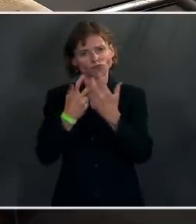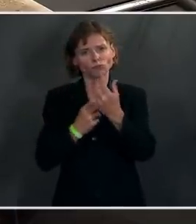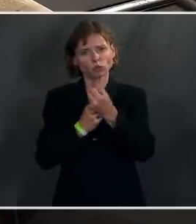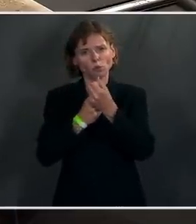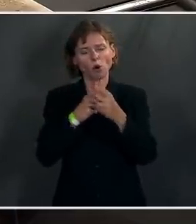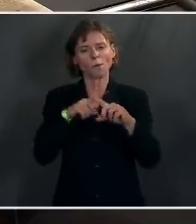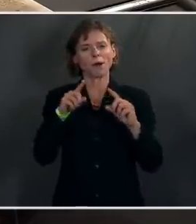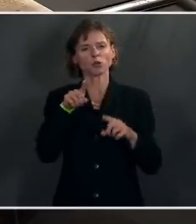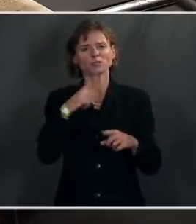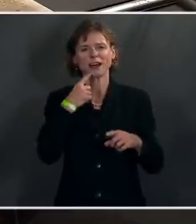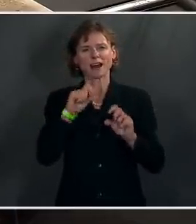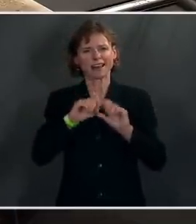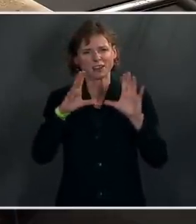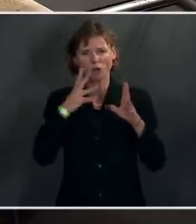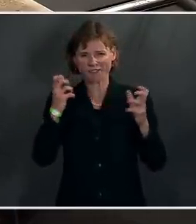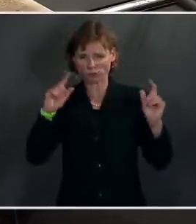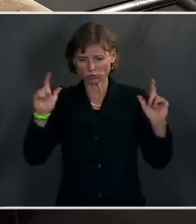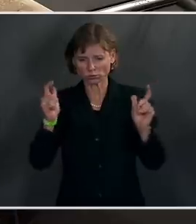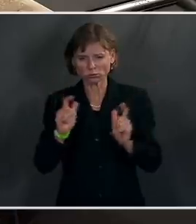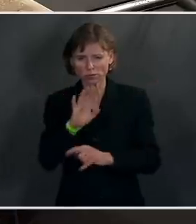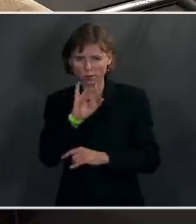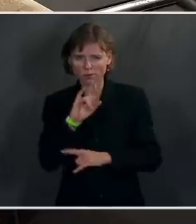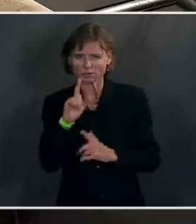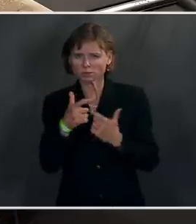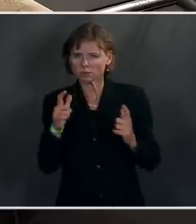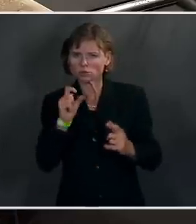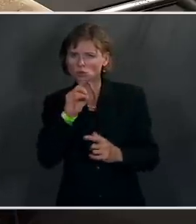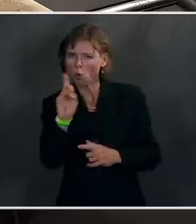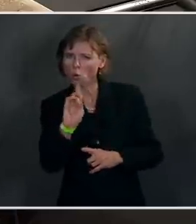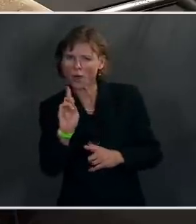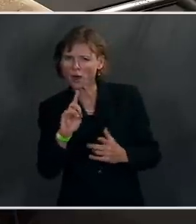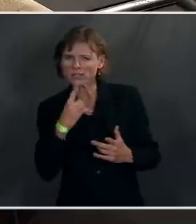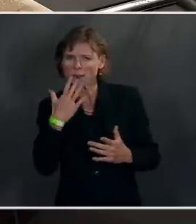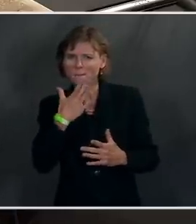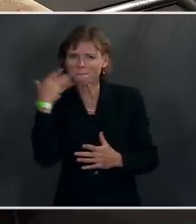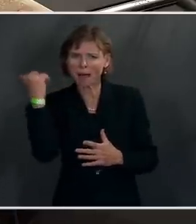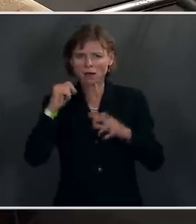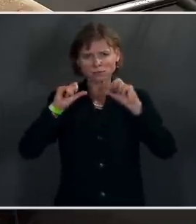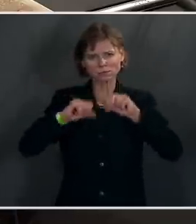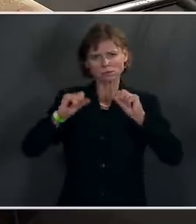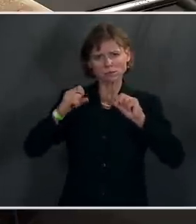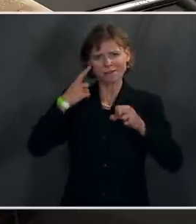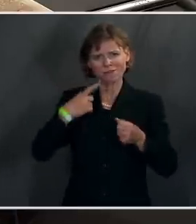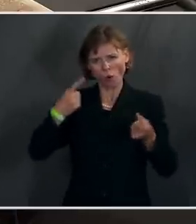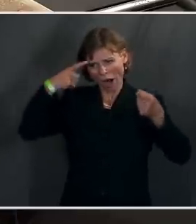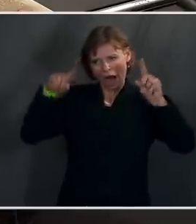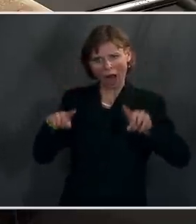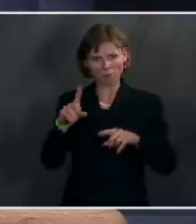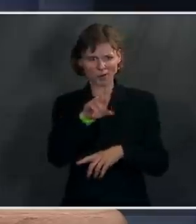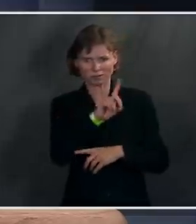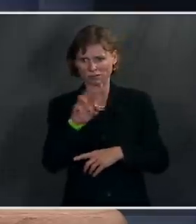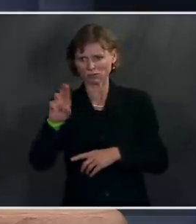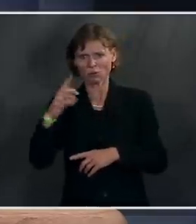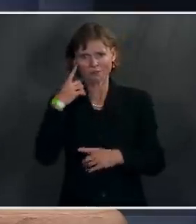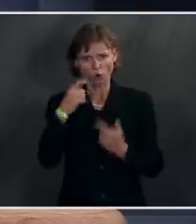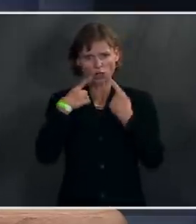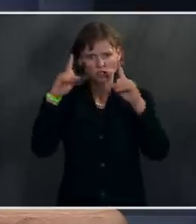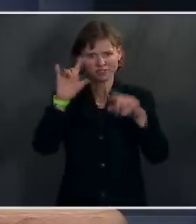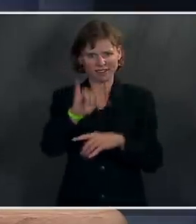So where right now is the greatest potential for compromise to try and achieve that bipartisanship? Ms. Psaki: Well, you're right, Mary,